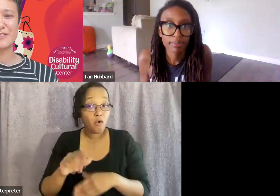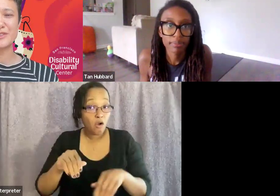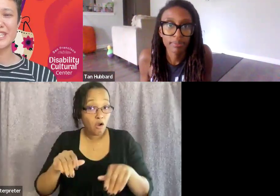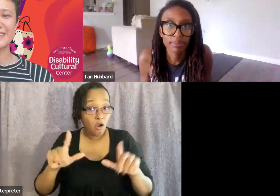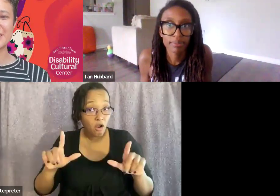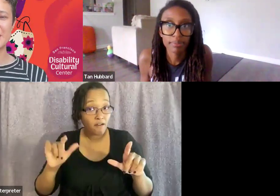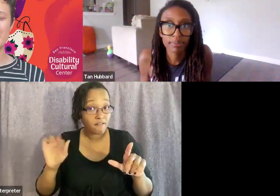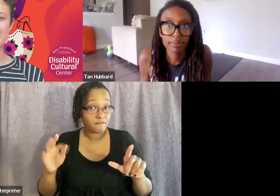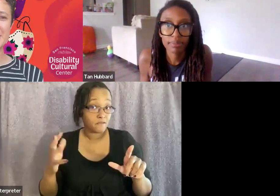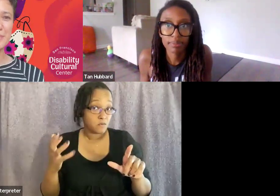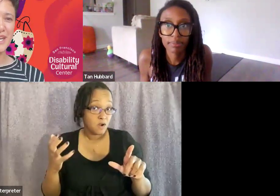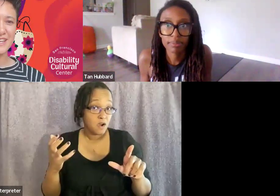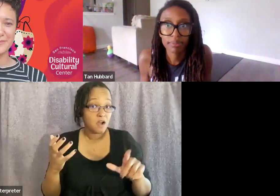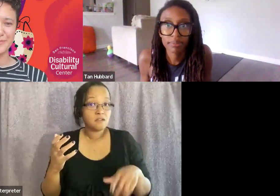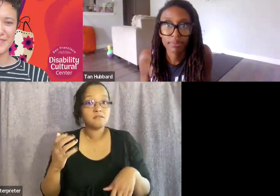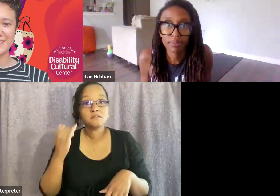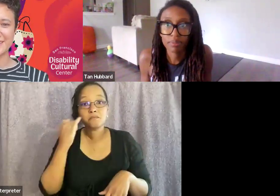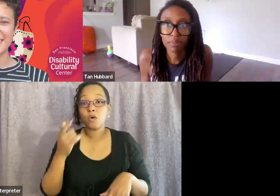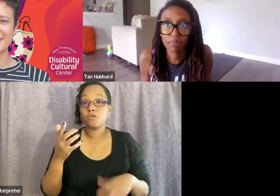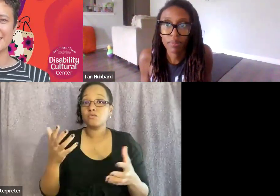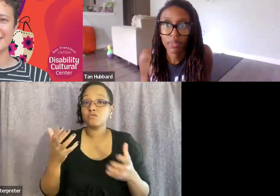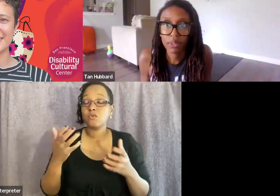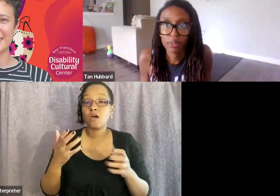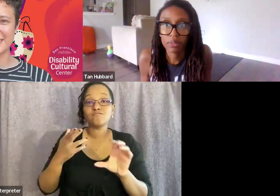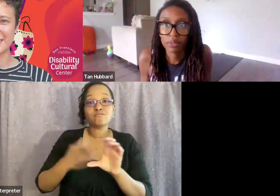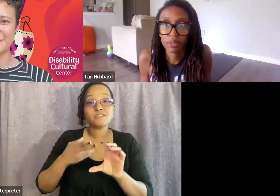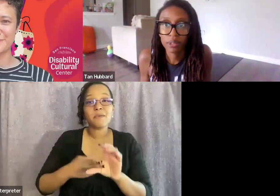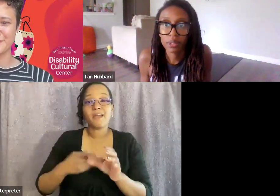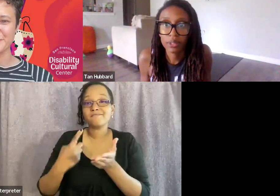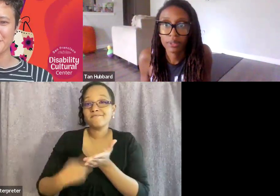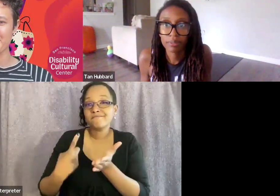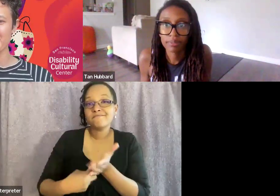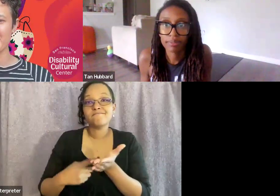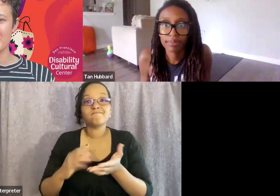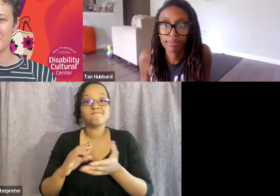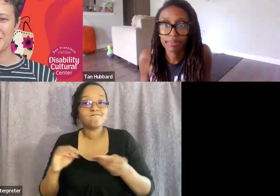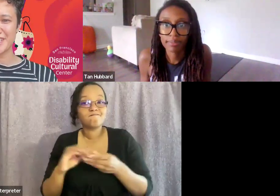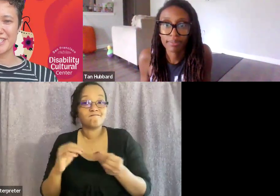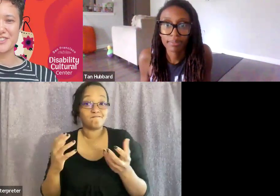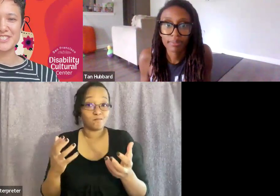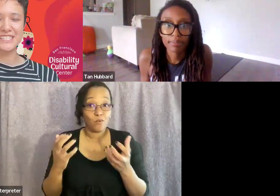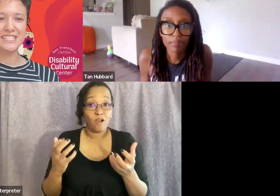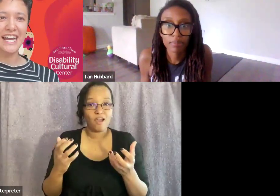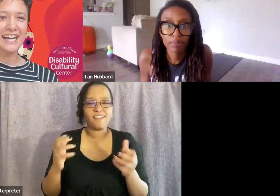And if you'd like to participate in today's discussion, you can use the chat,